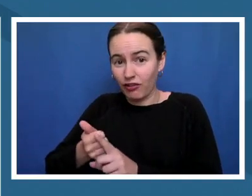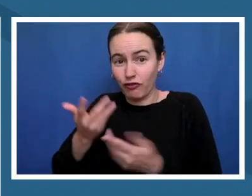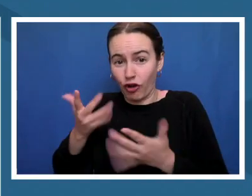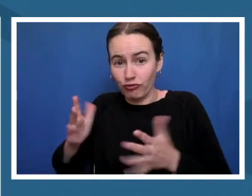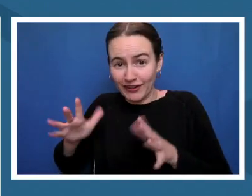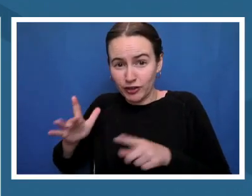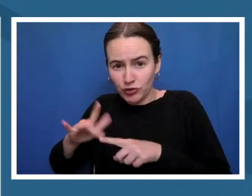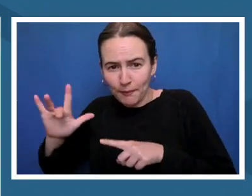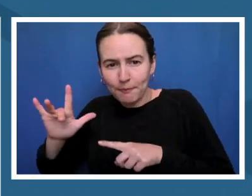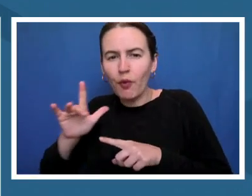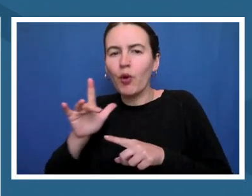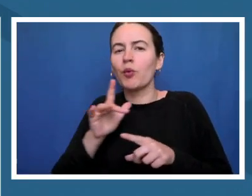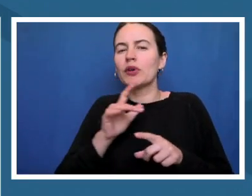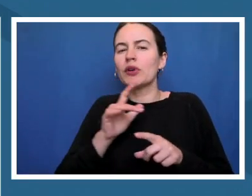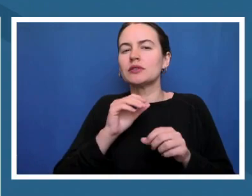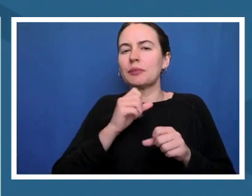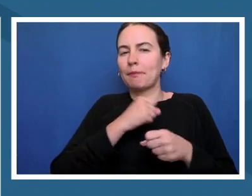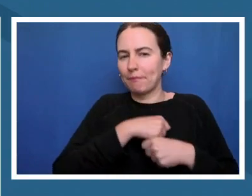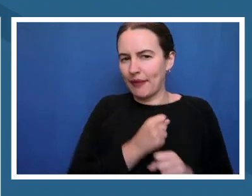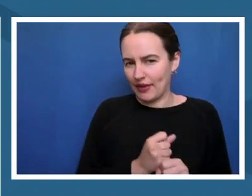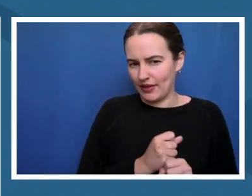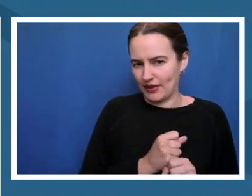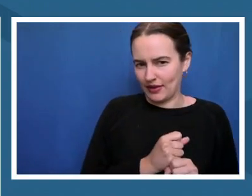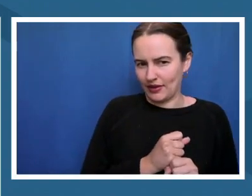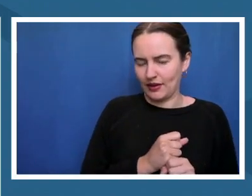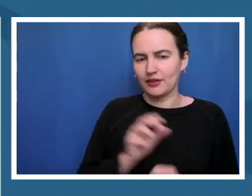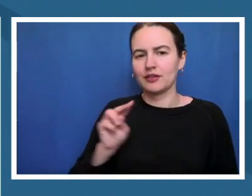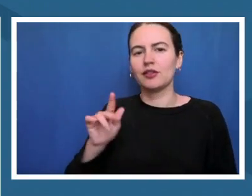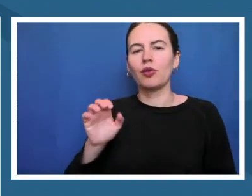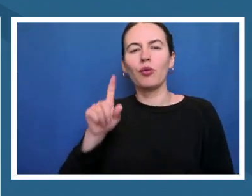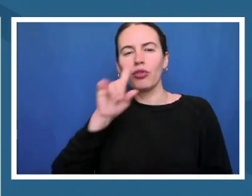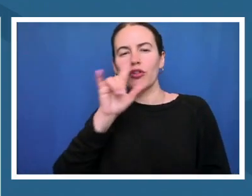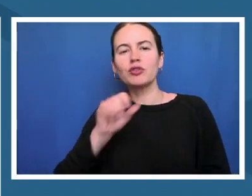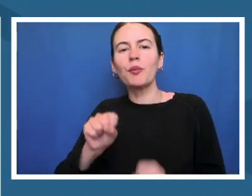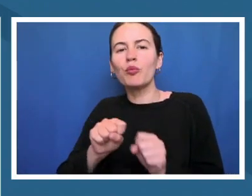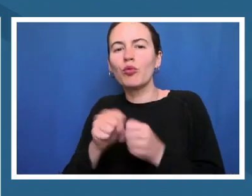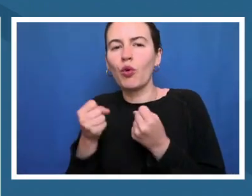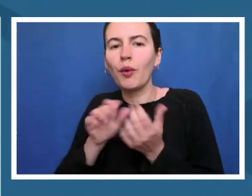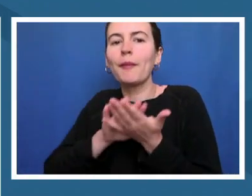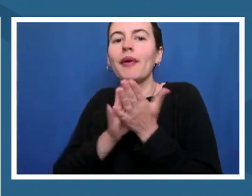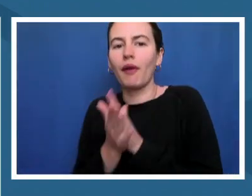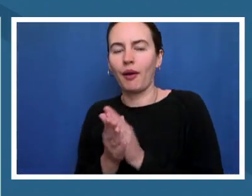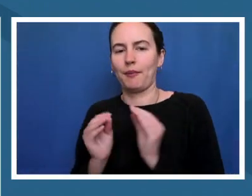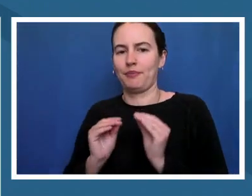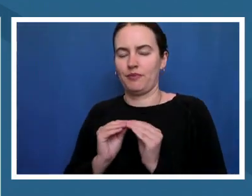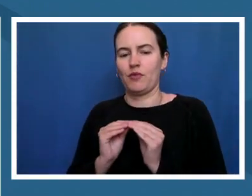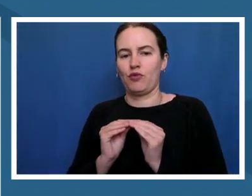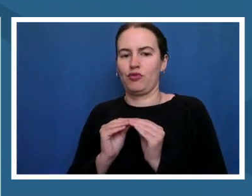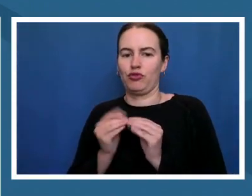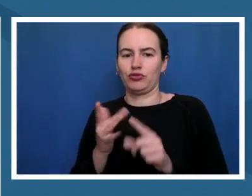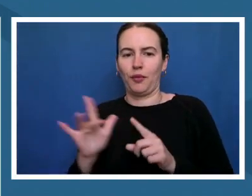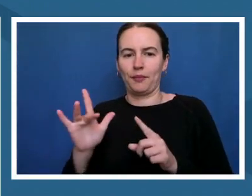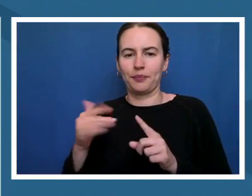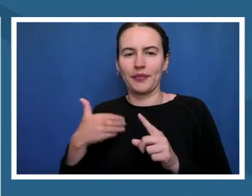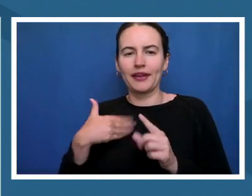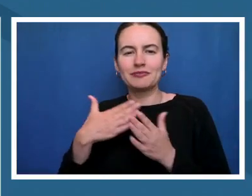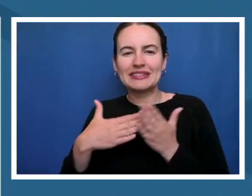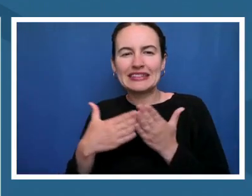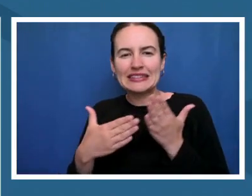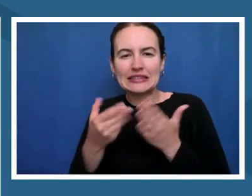it looks like it was broken to be sharper because there's little pieces missing